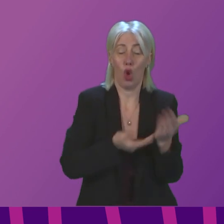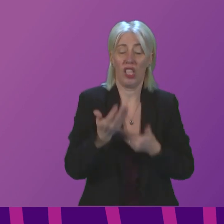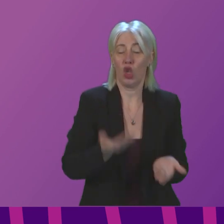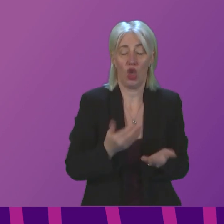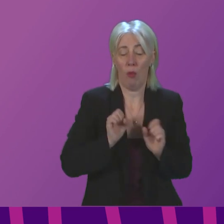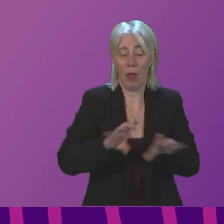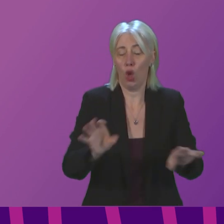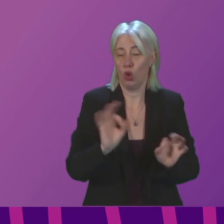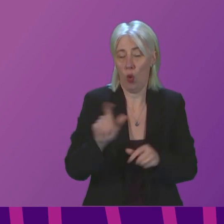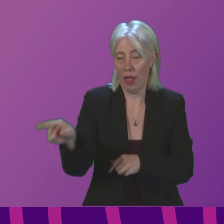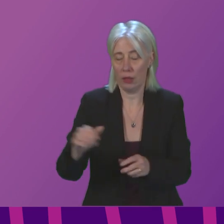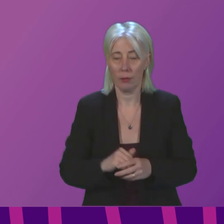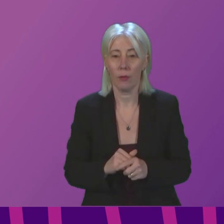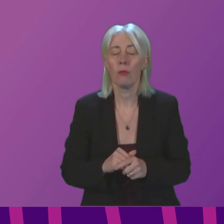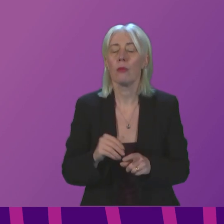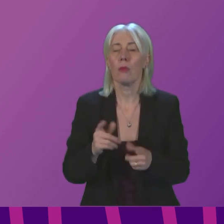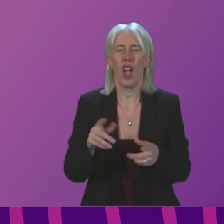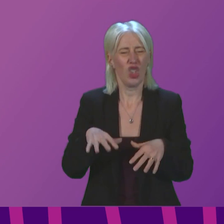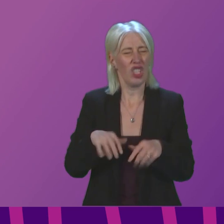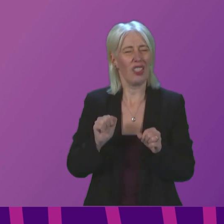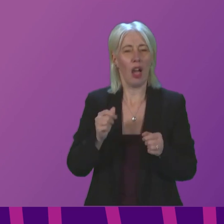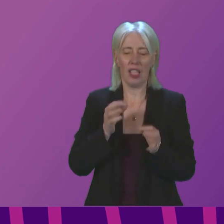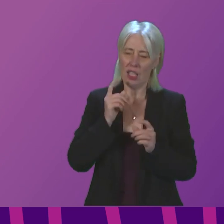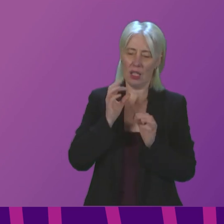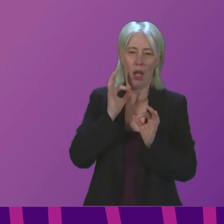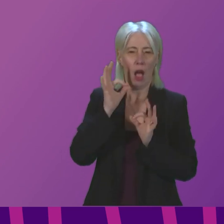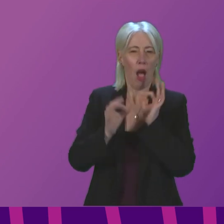The First Minister started her answer by saying that there are processes and procedures in